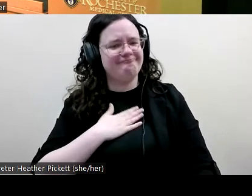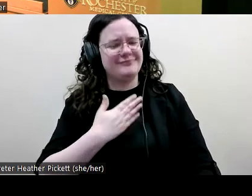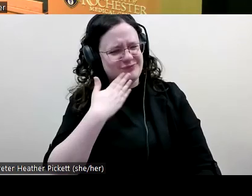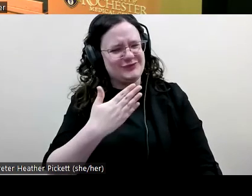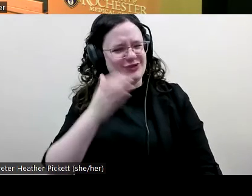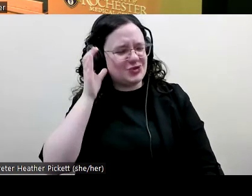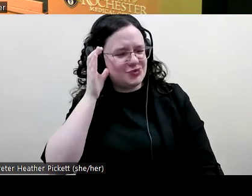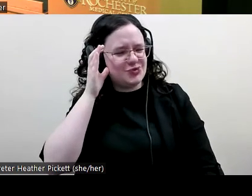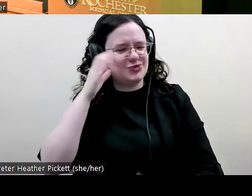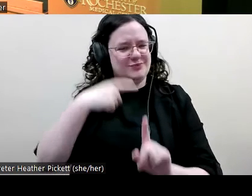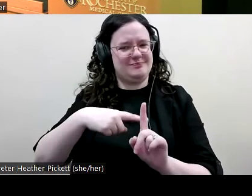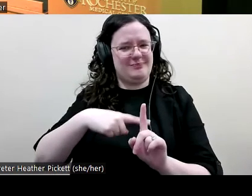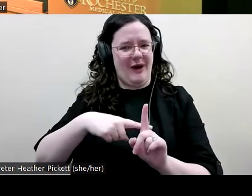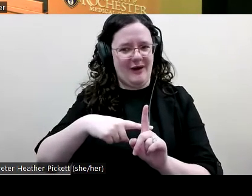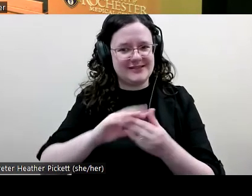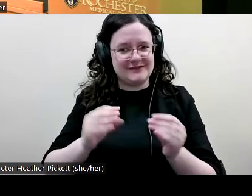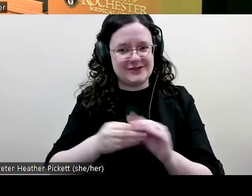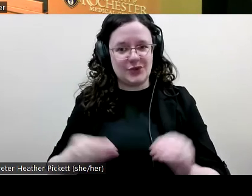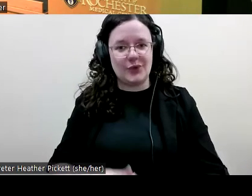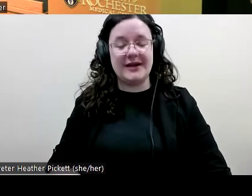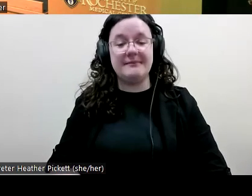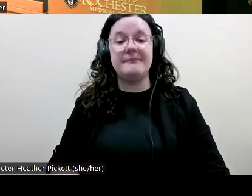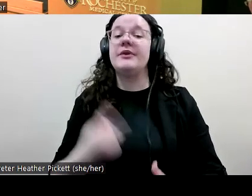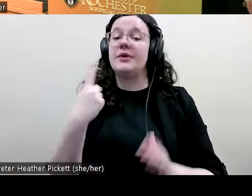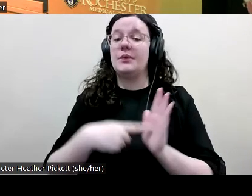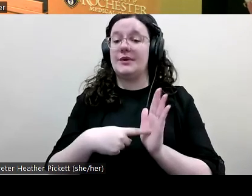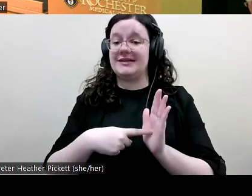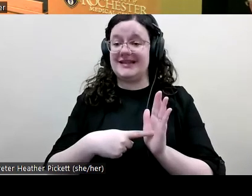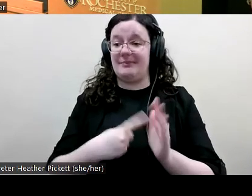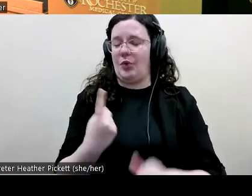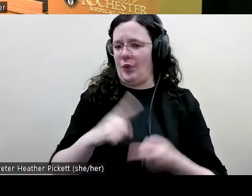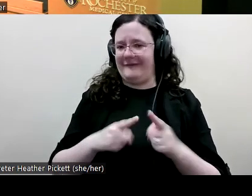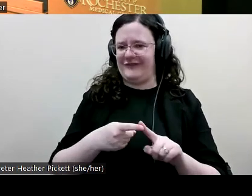friend whose uh husband has bipolar disorder and while he really is very careful and all of